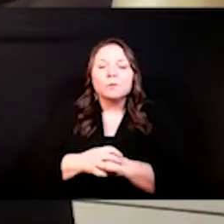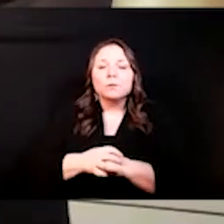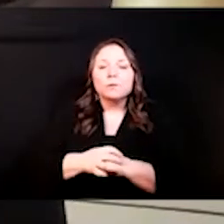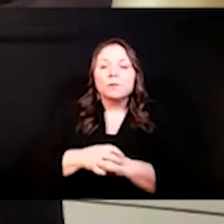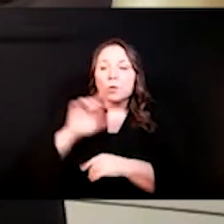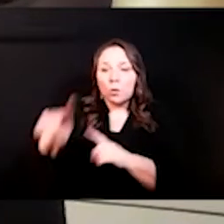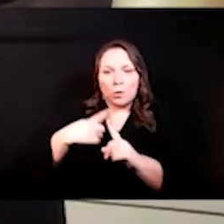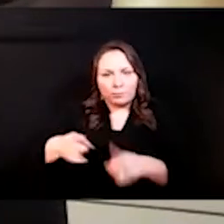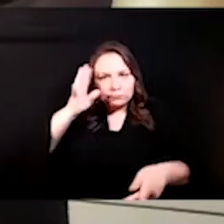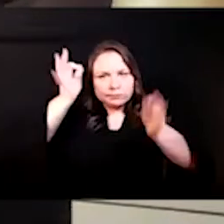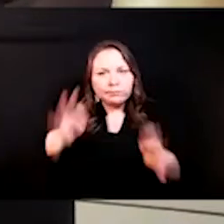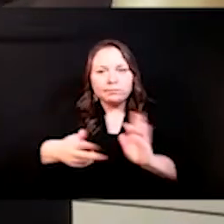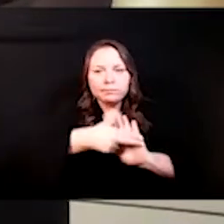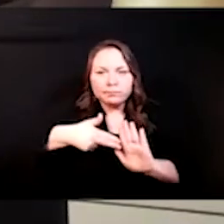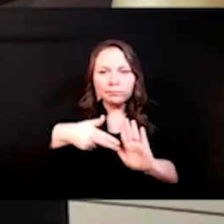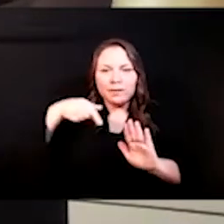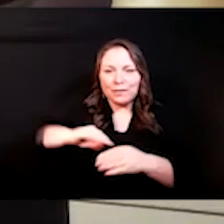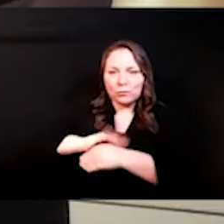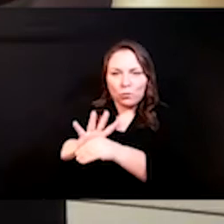DECLARATION